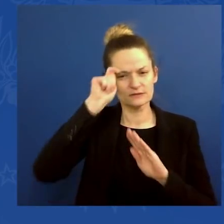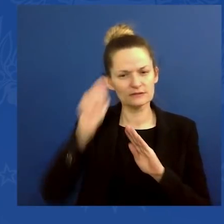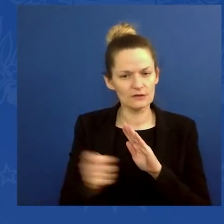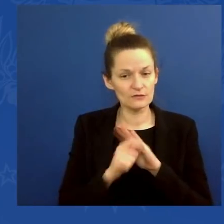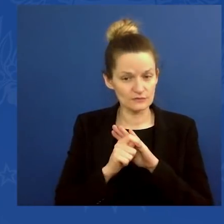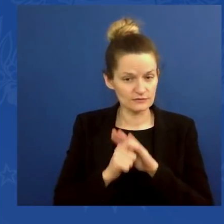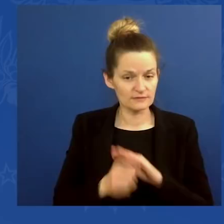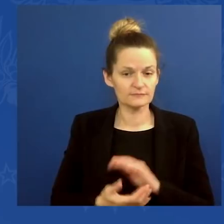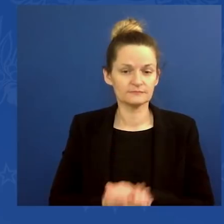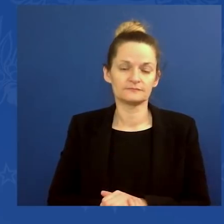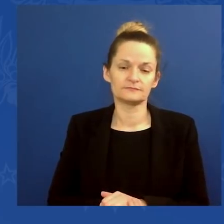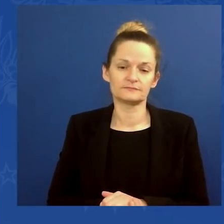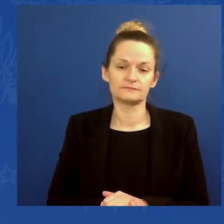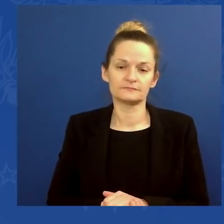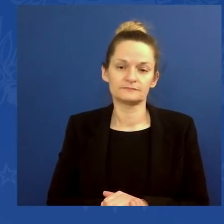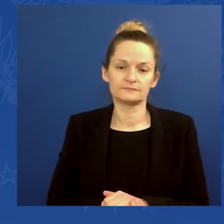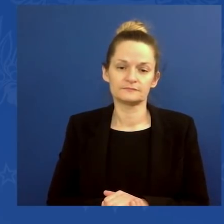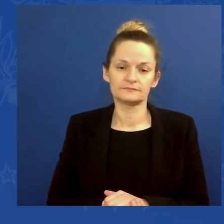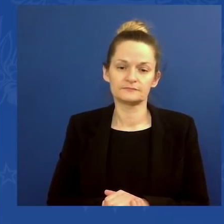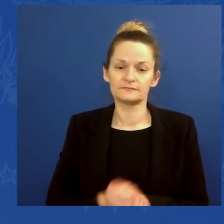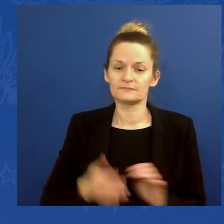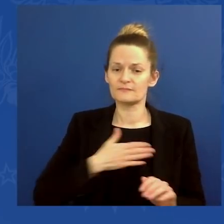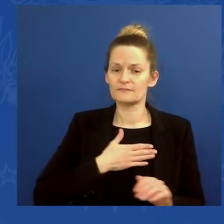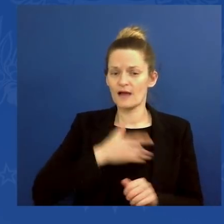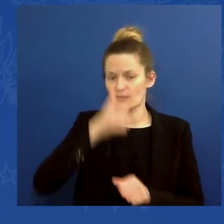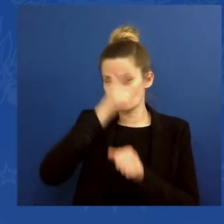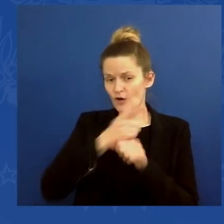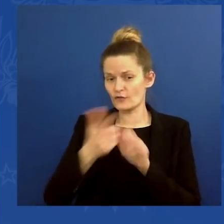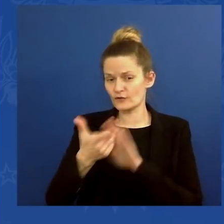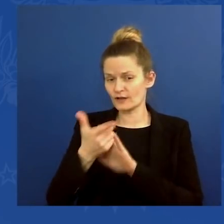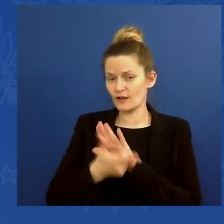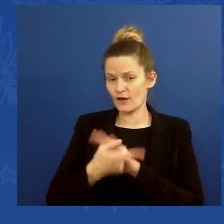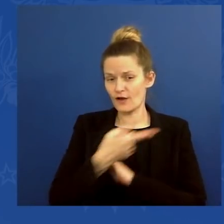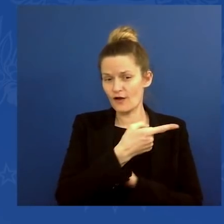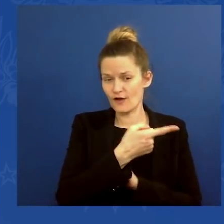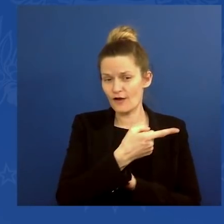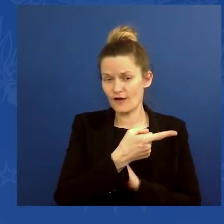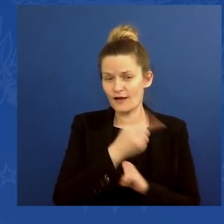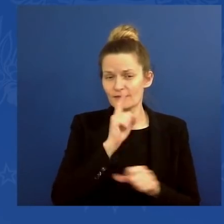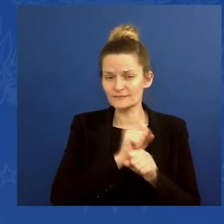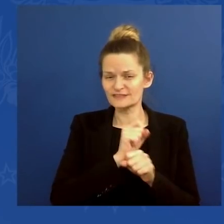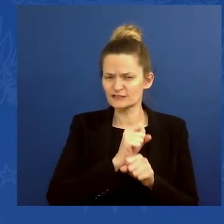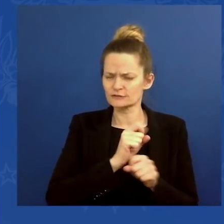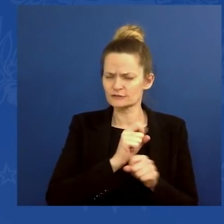a patch on of my brother-in-law, Jack Owens -- who's Irish from -- like you, Neal.